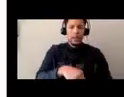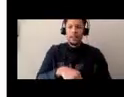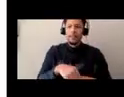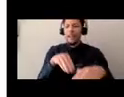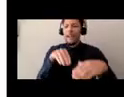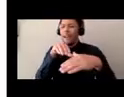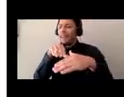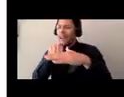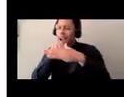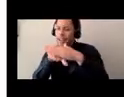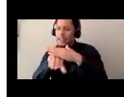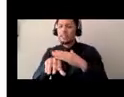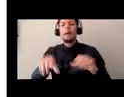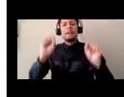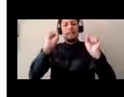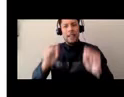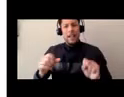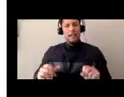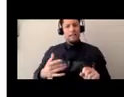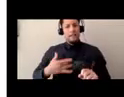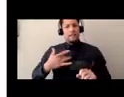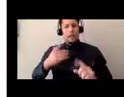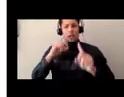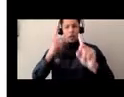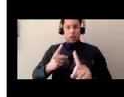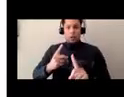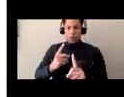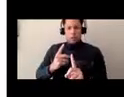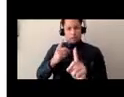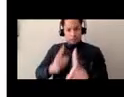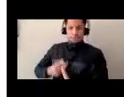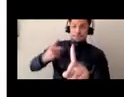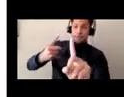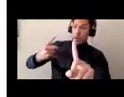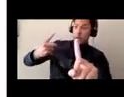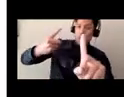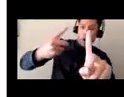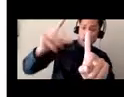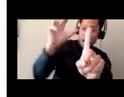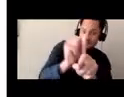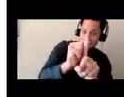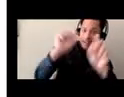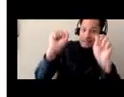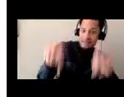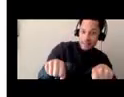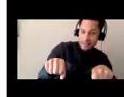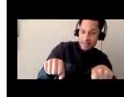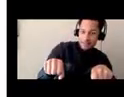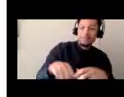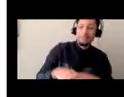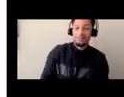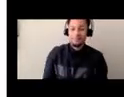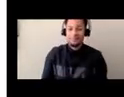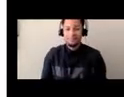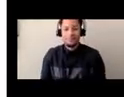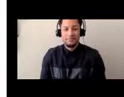Reach their full potential. Beyond surviving to thriving.